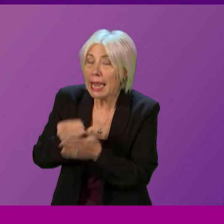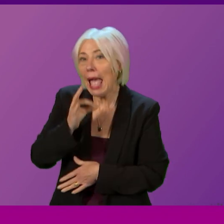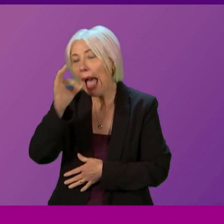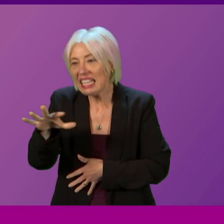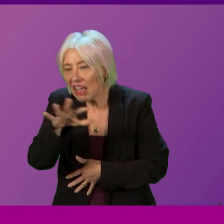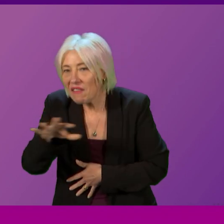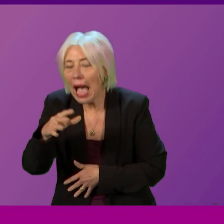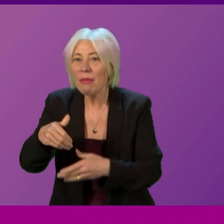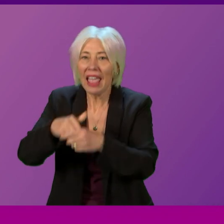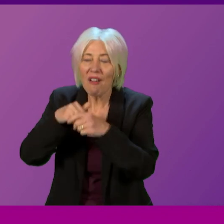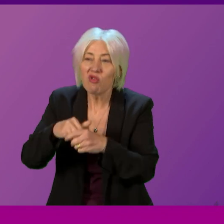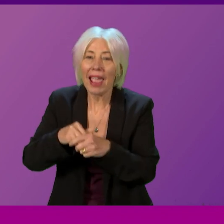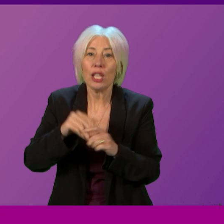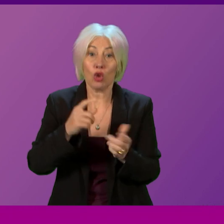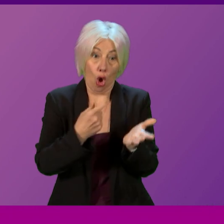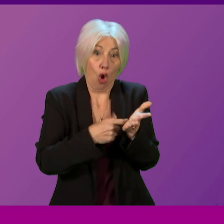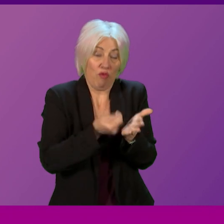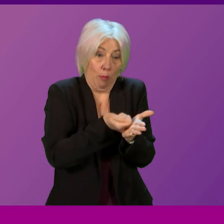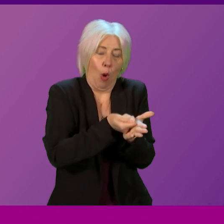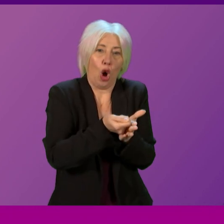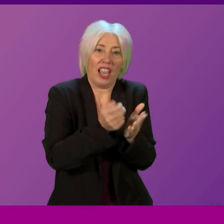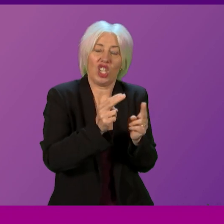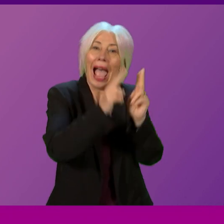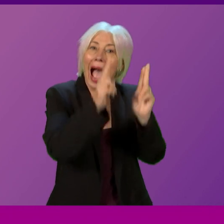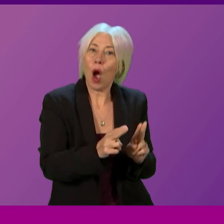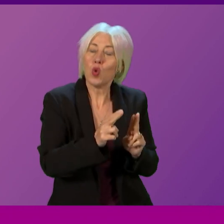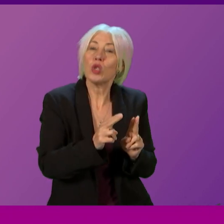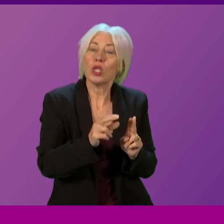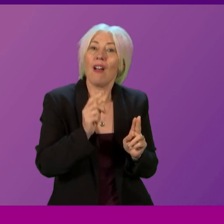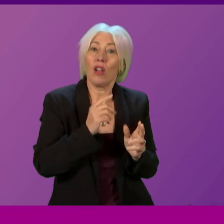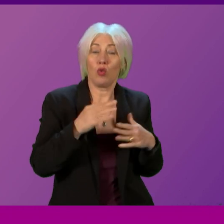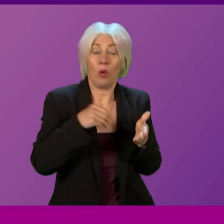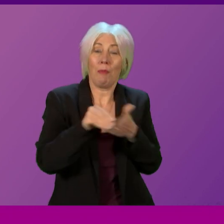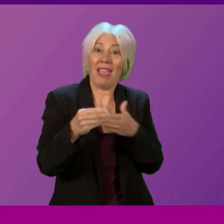even remortgage their homes to get healthcare that should be free at the point of need.